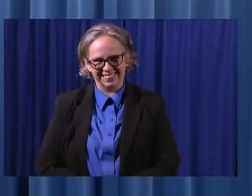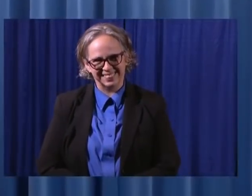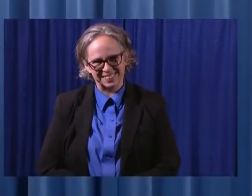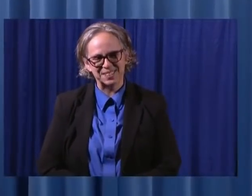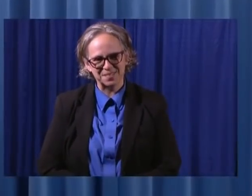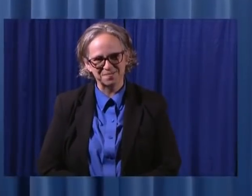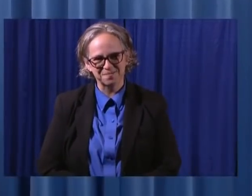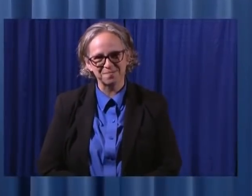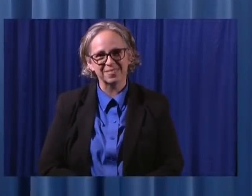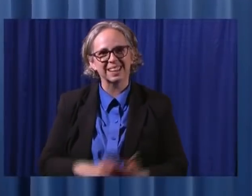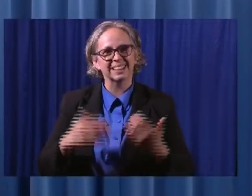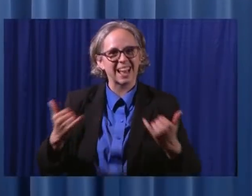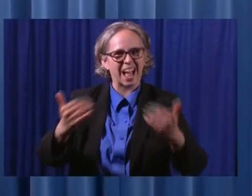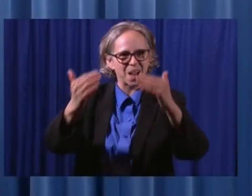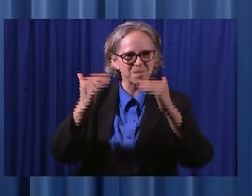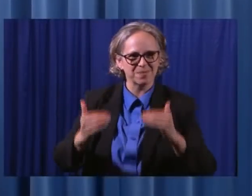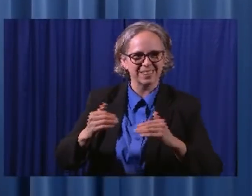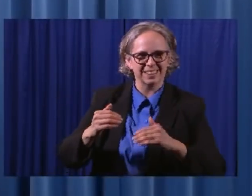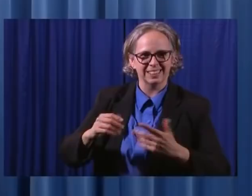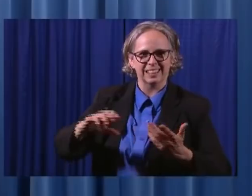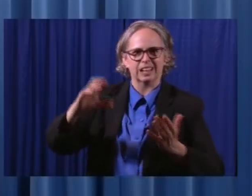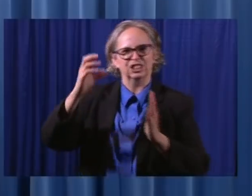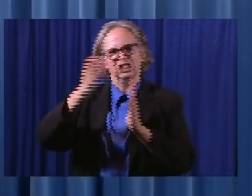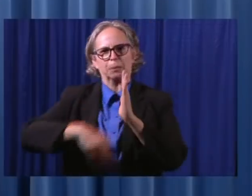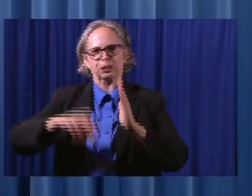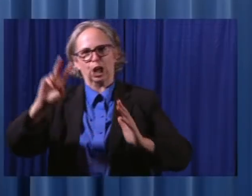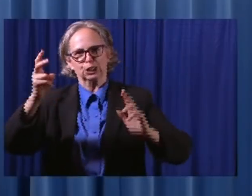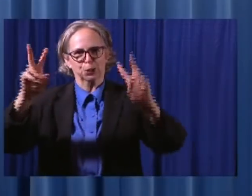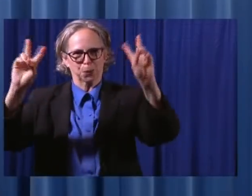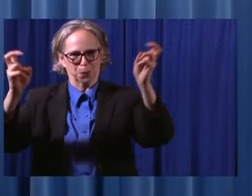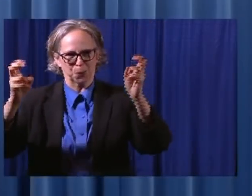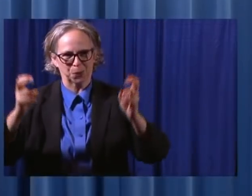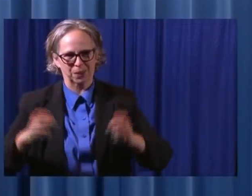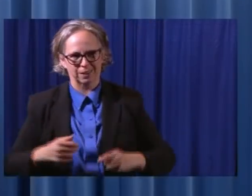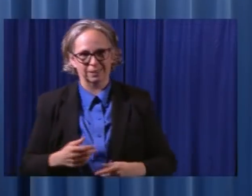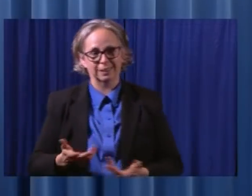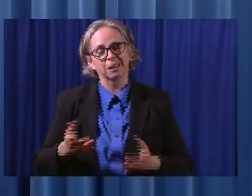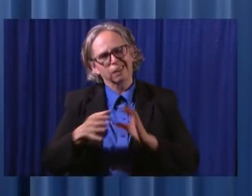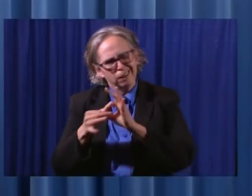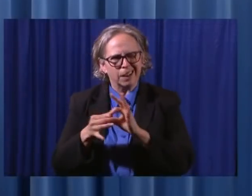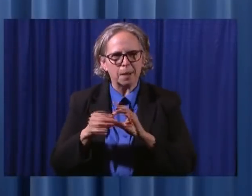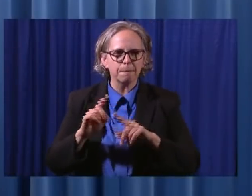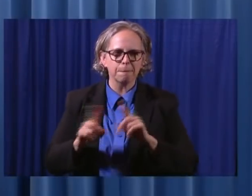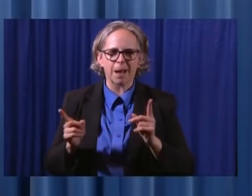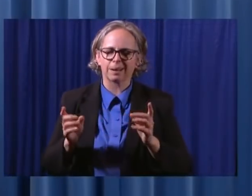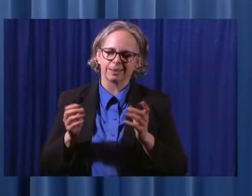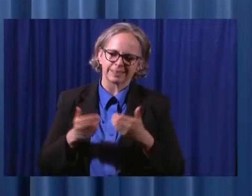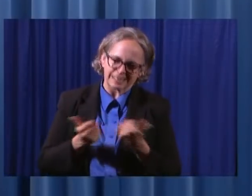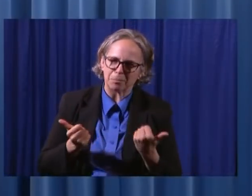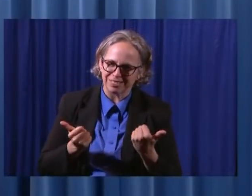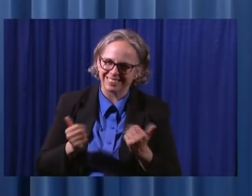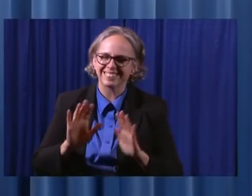WE APPRECIATE THAT GUIDANCE VERY MUCH. THANK YOU FOR EVERYTHING YOU ARE DOING. HAVE A GREAT DAY. THANK YOU. LET ME TURN TO CHAPTER 2 FOR TODAY.